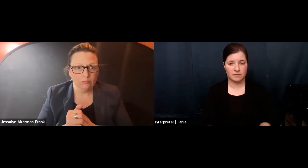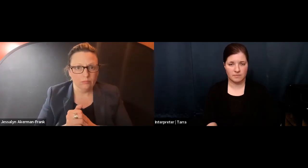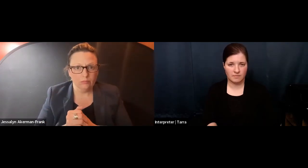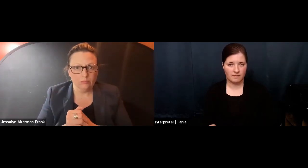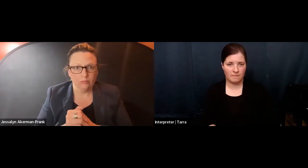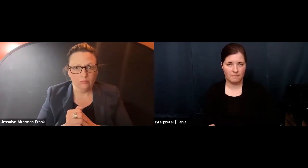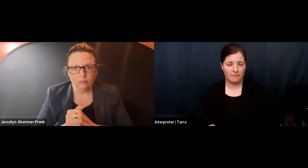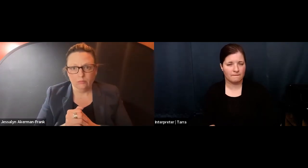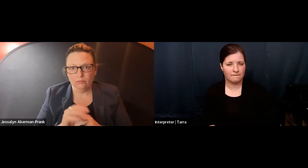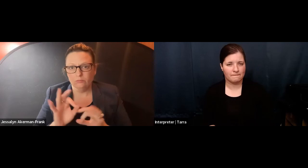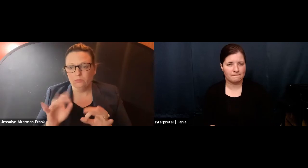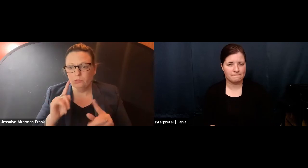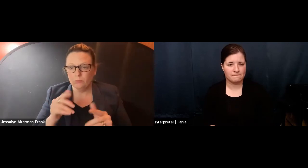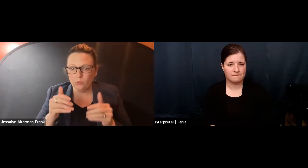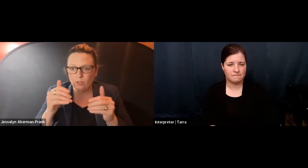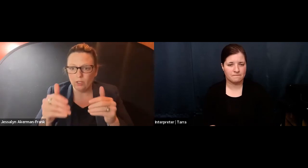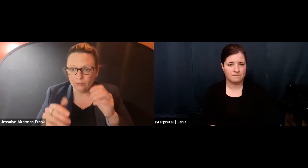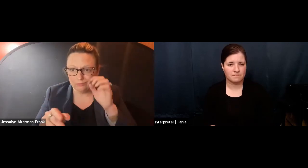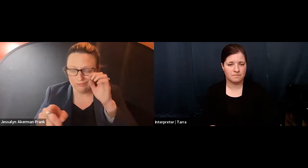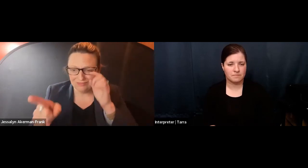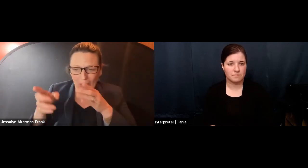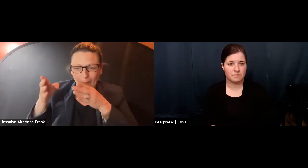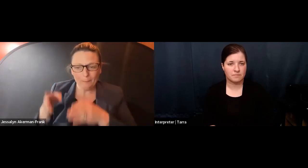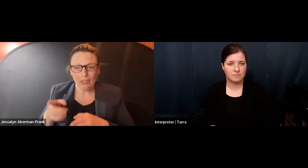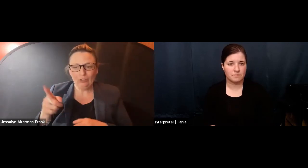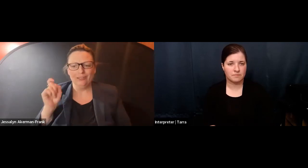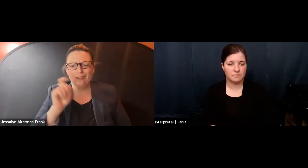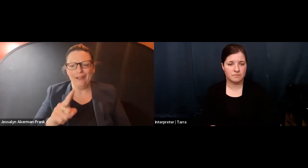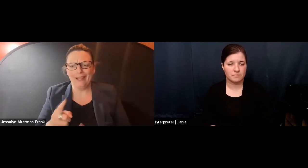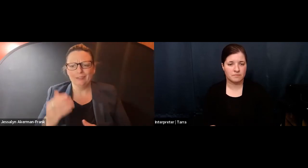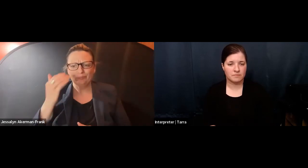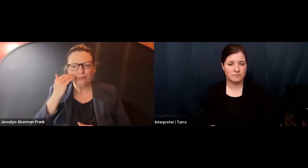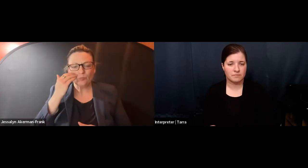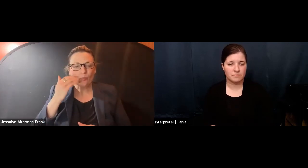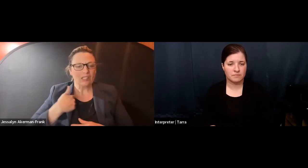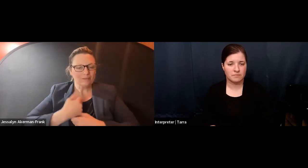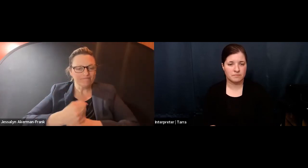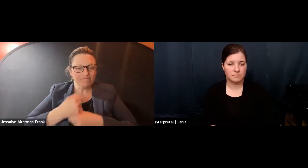Anybody else like to add to that question or should we move on?